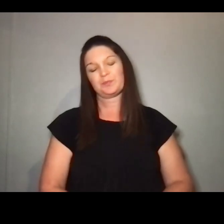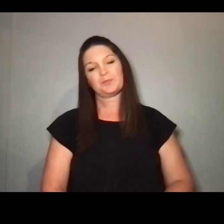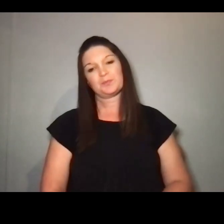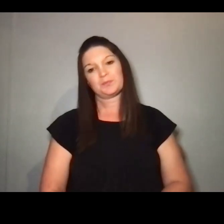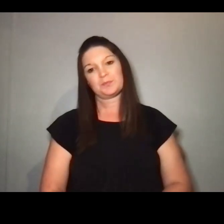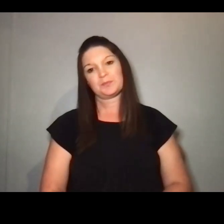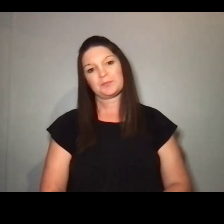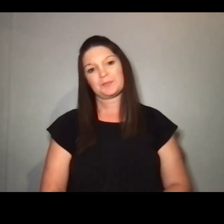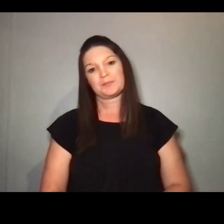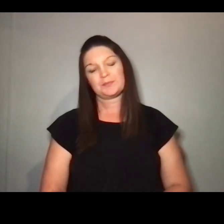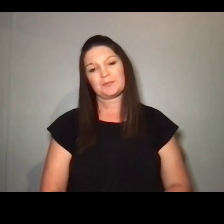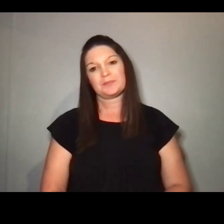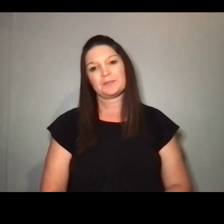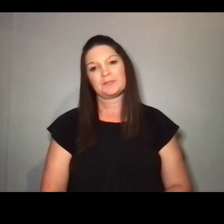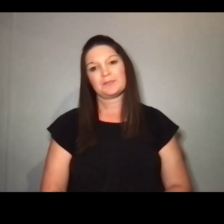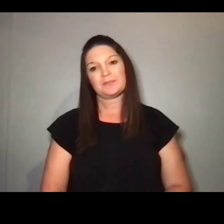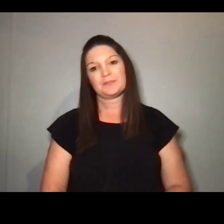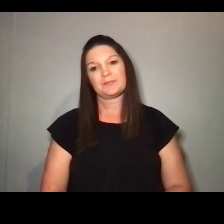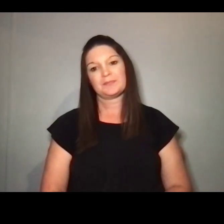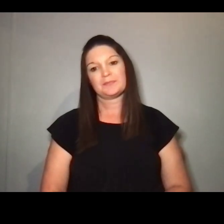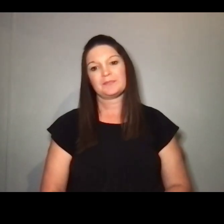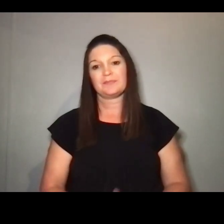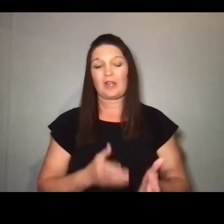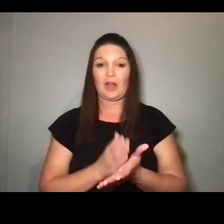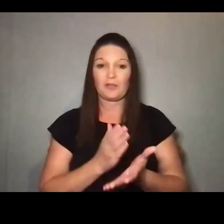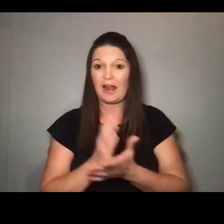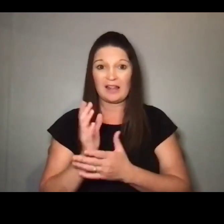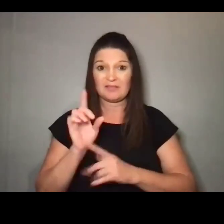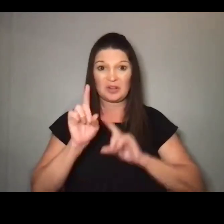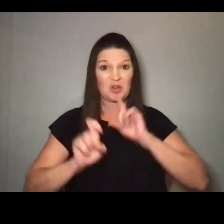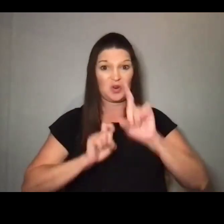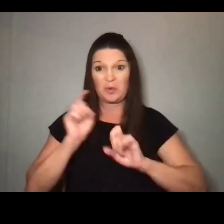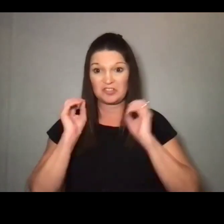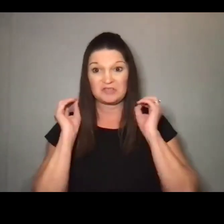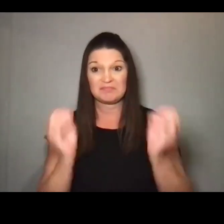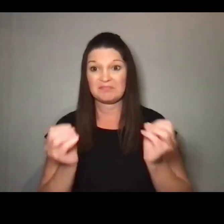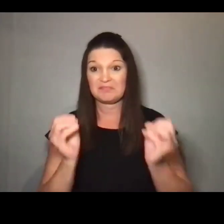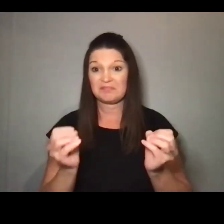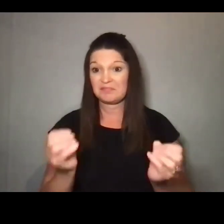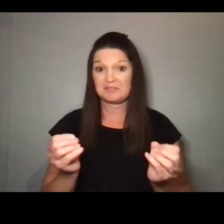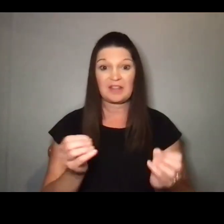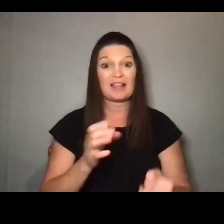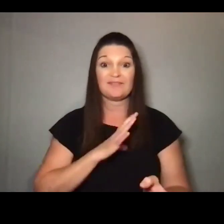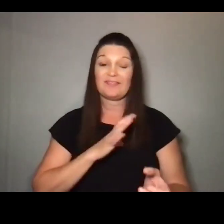we don't have any questions Jessica, thank you so much for doing this presentation. You know, we offered this as a